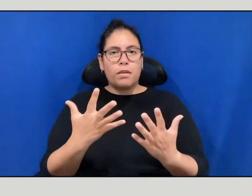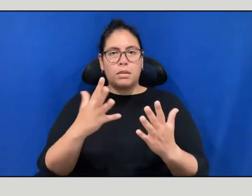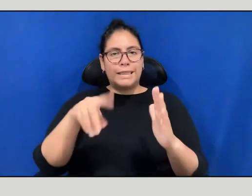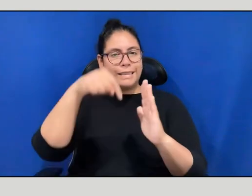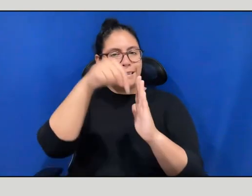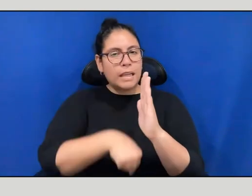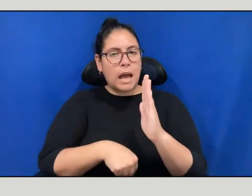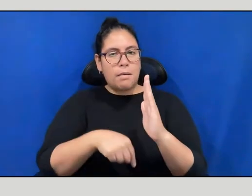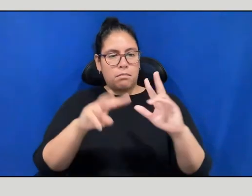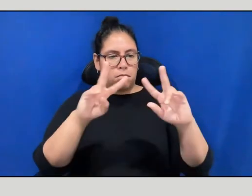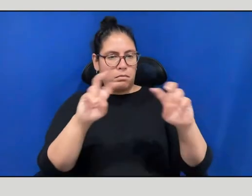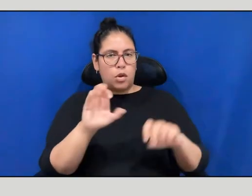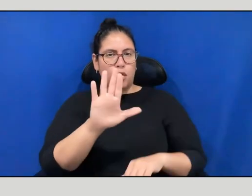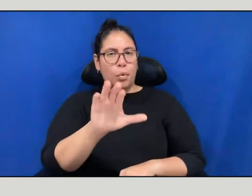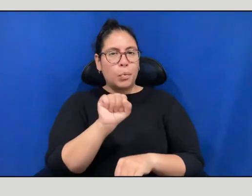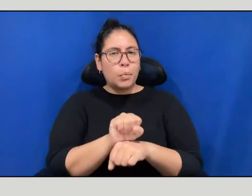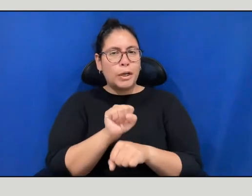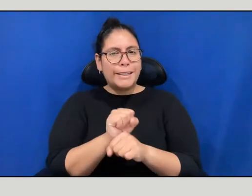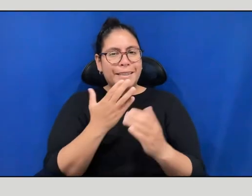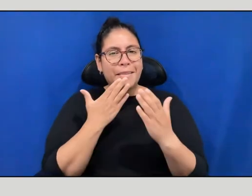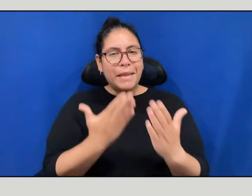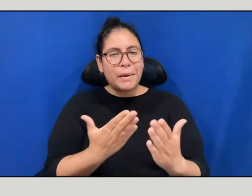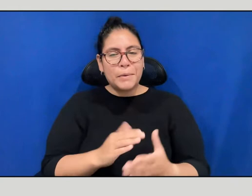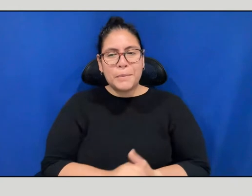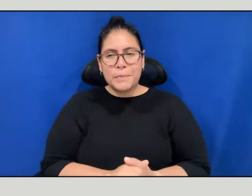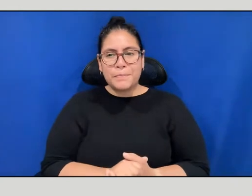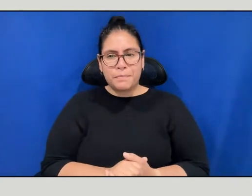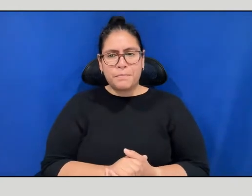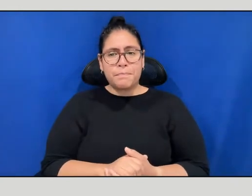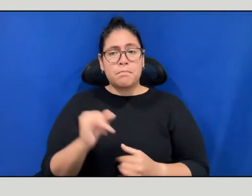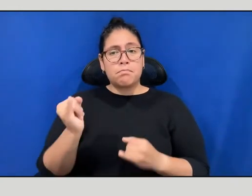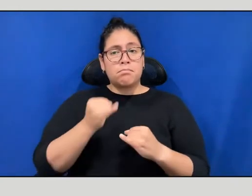And that last question relates us to a question for everybody